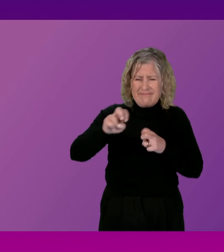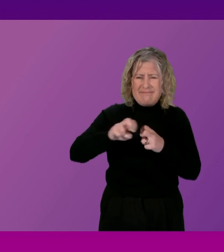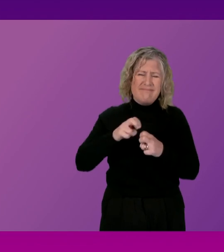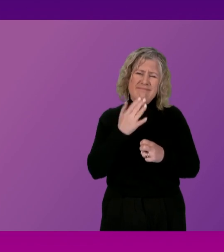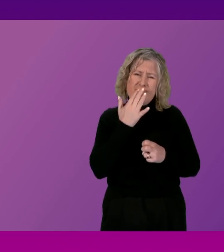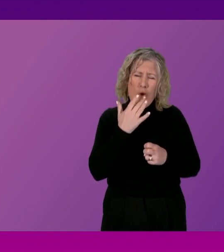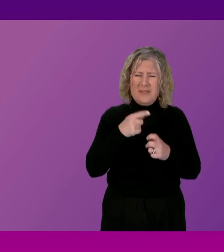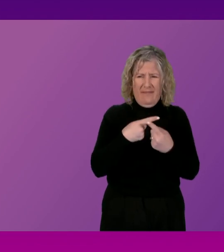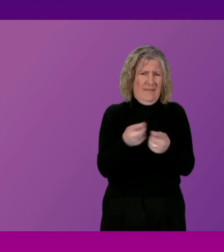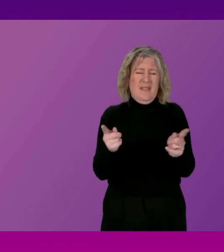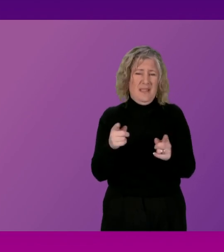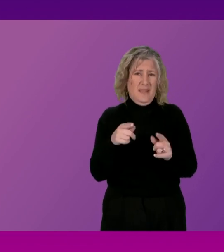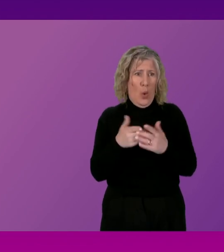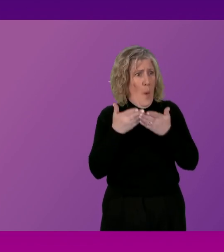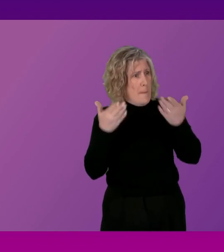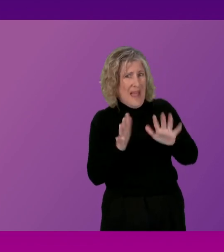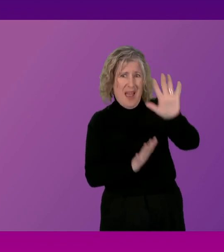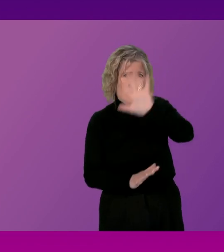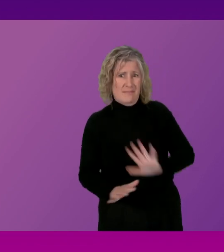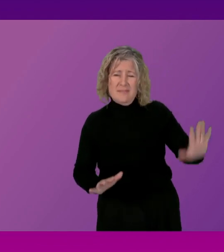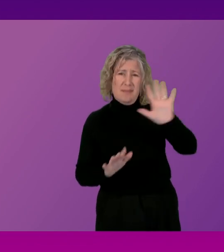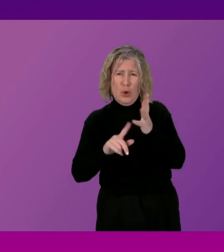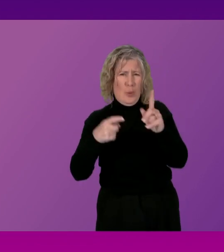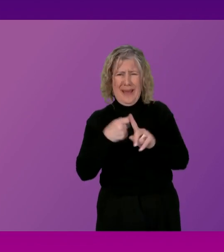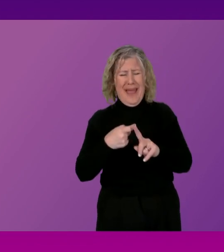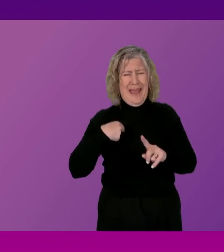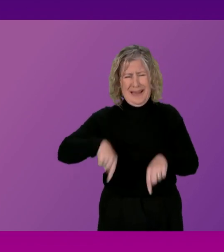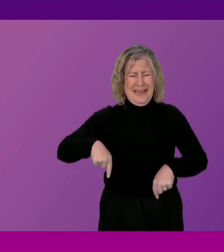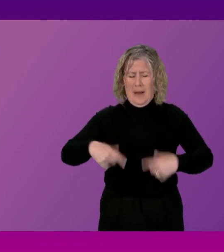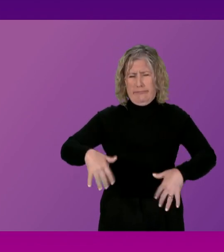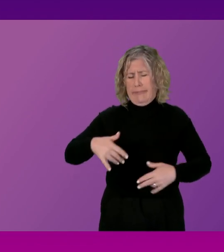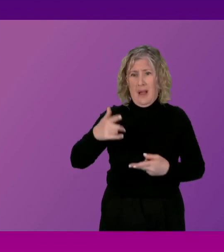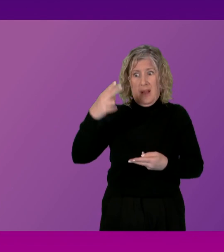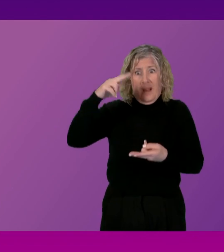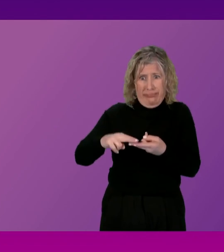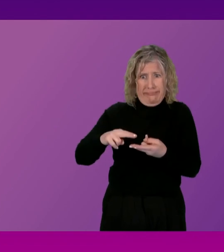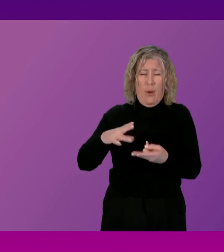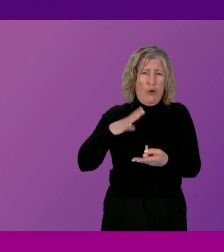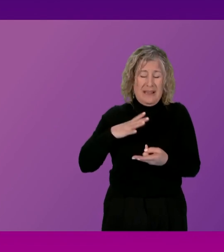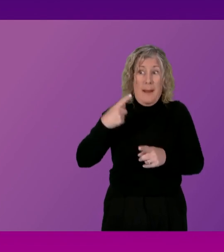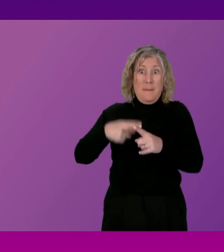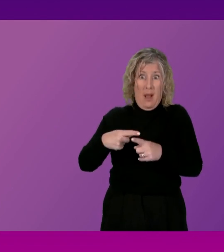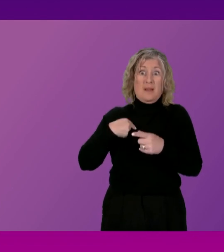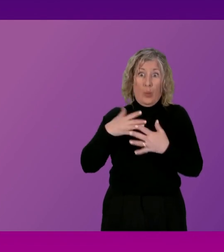travel scheme in the UK, and we have just expanded it, as I mentioned in my response